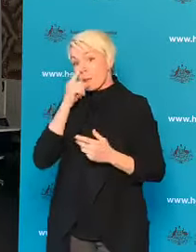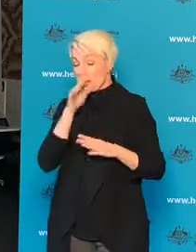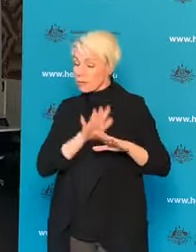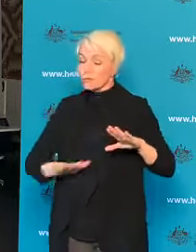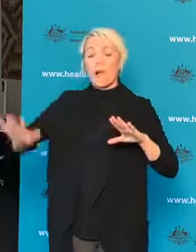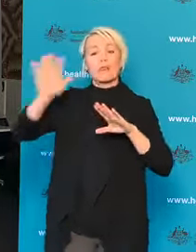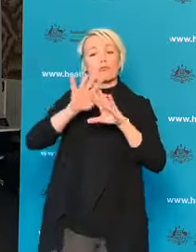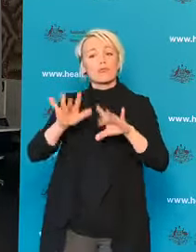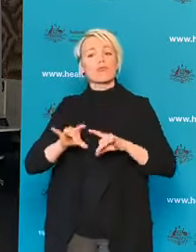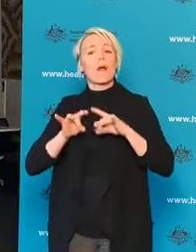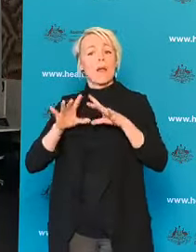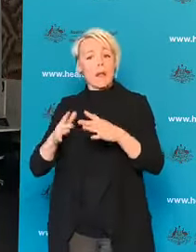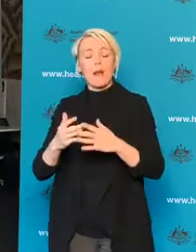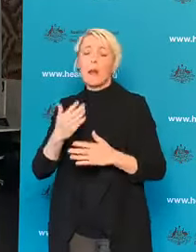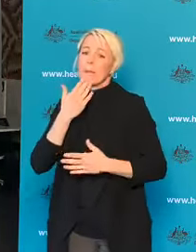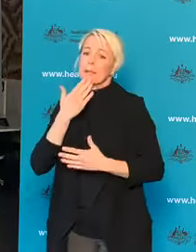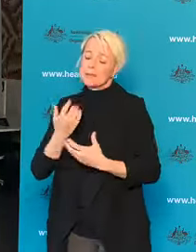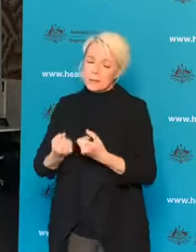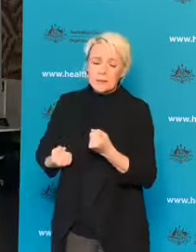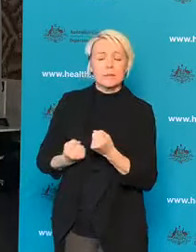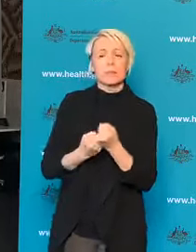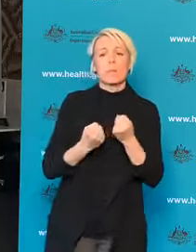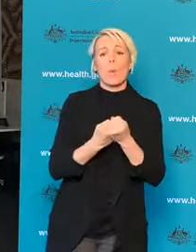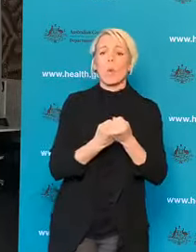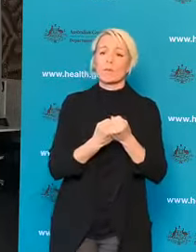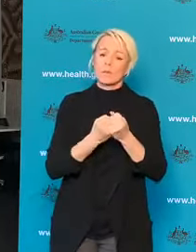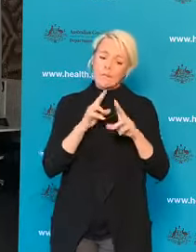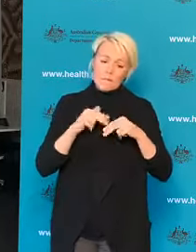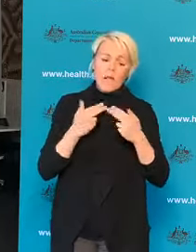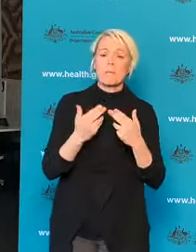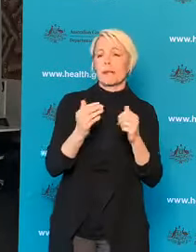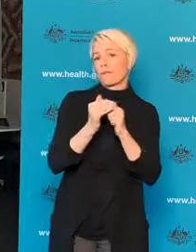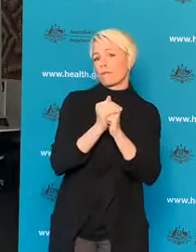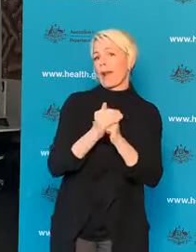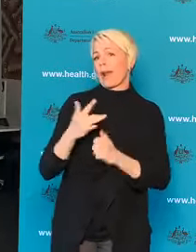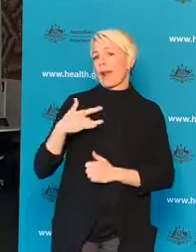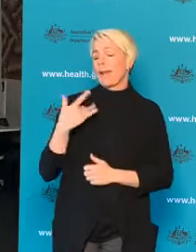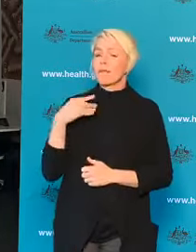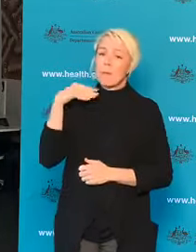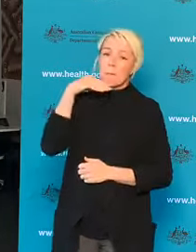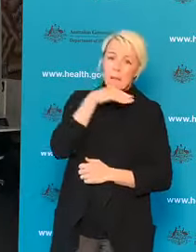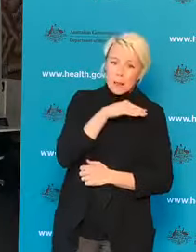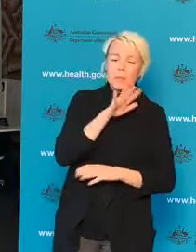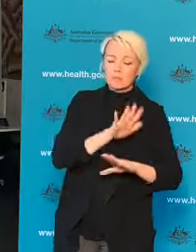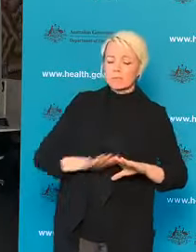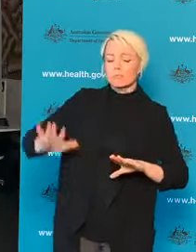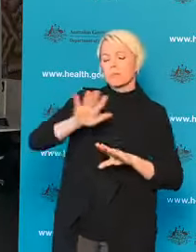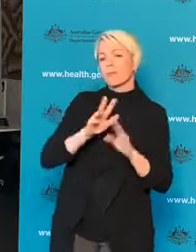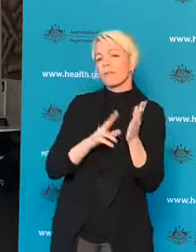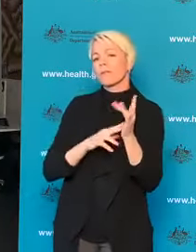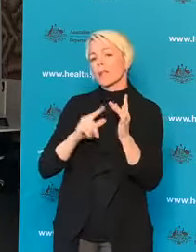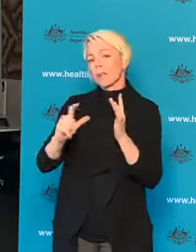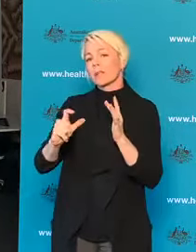offer your support to your family members and your friends in Melbourne and in other parts of Victoria. A